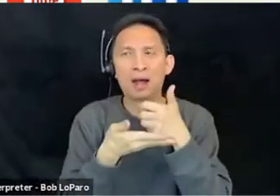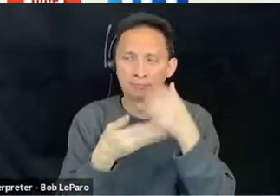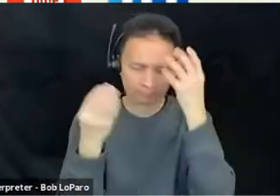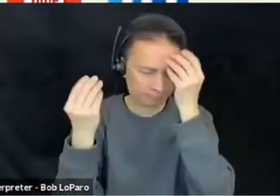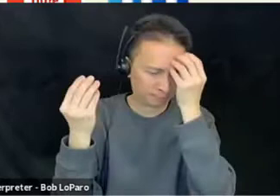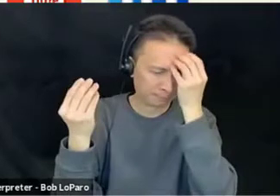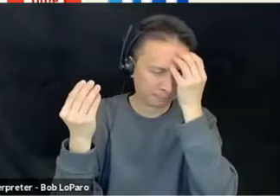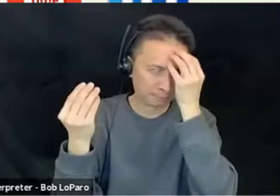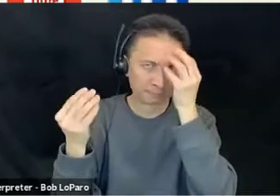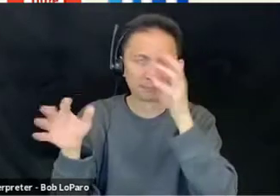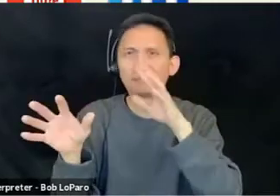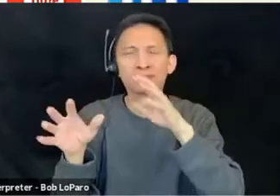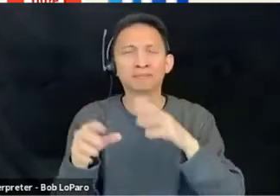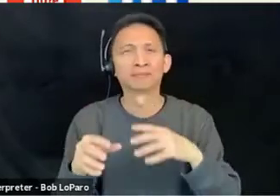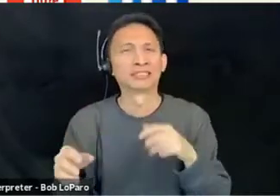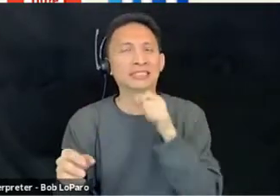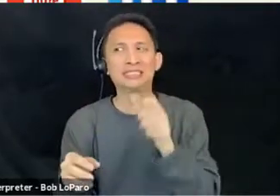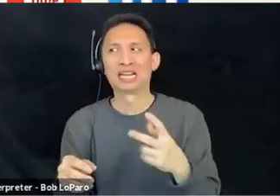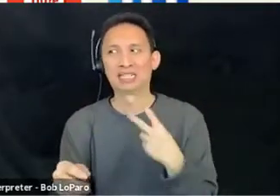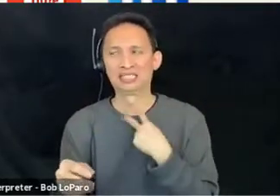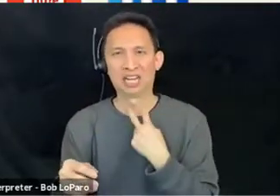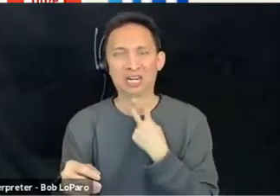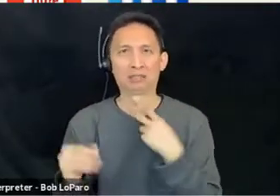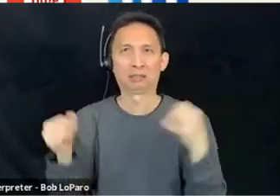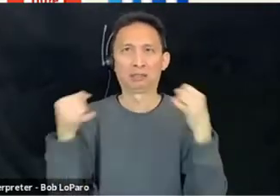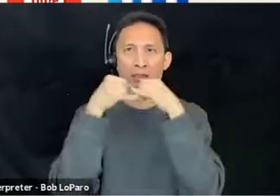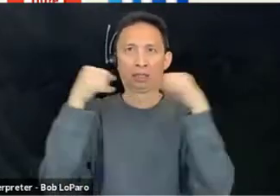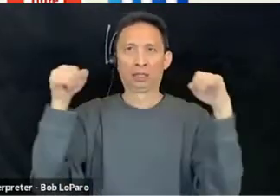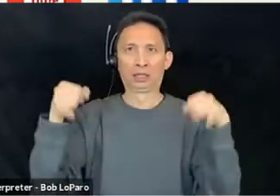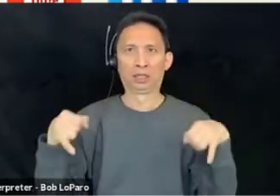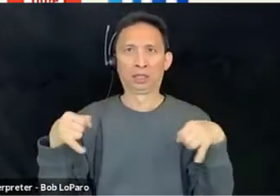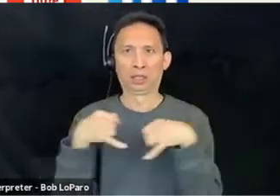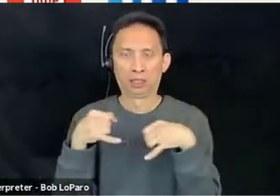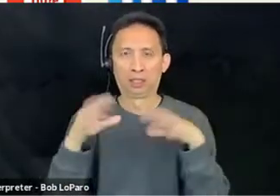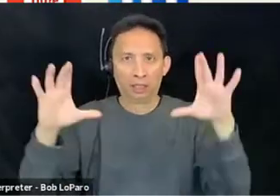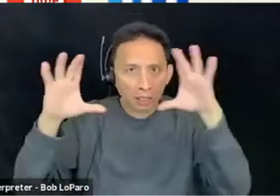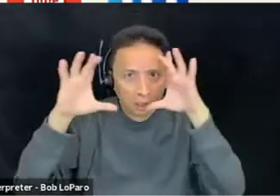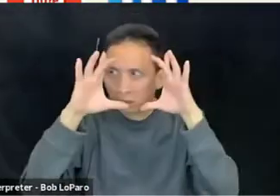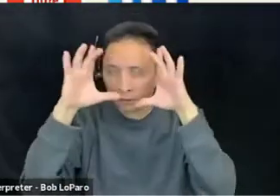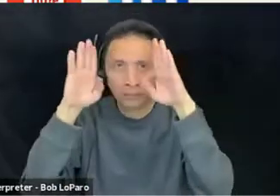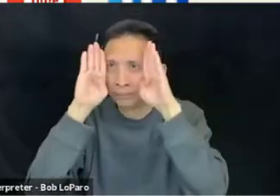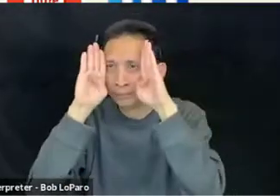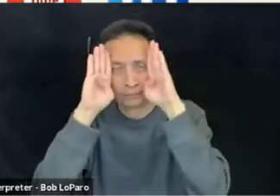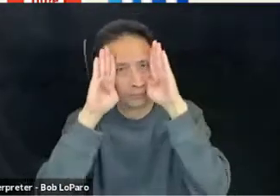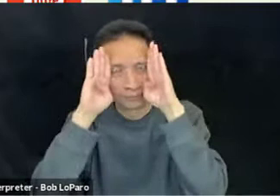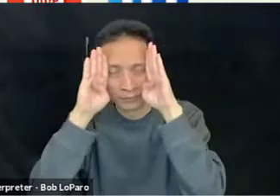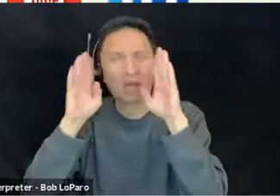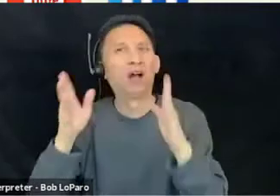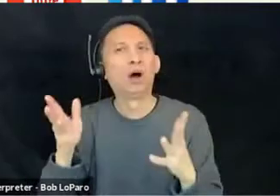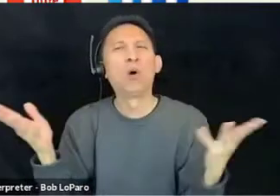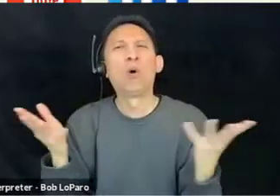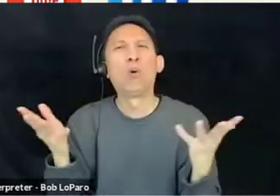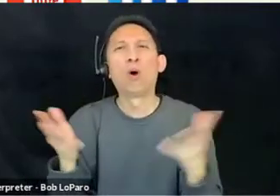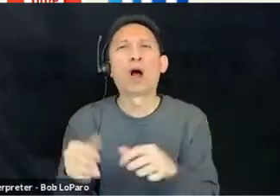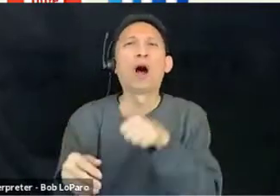and think about their experience and what else they might need to be looking for.